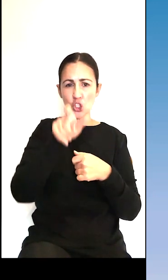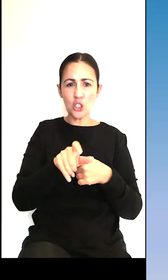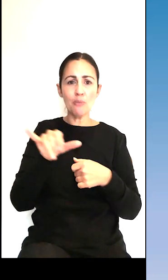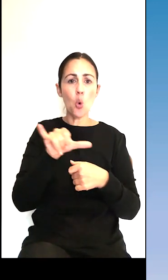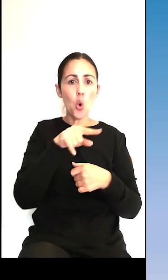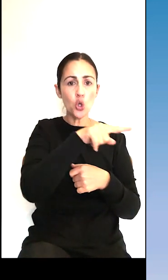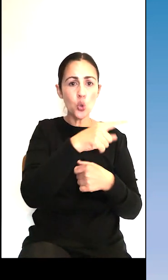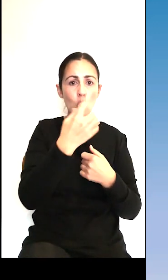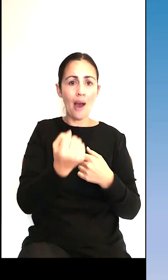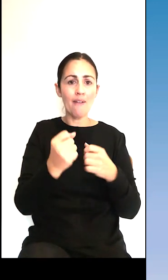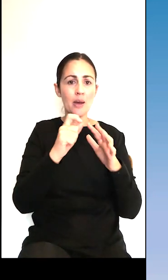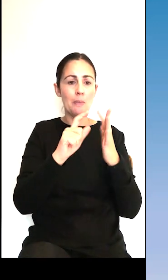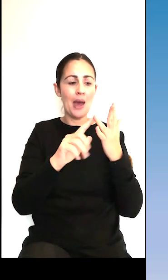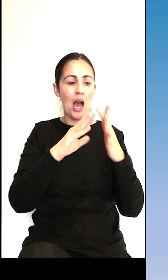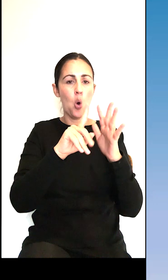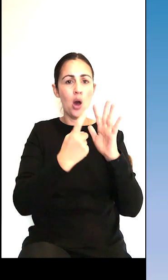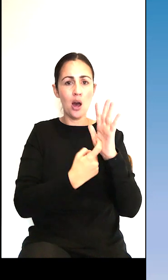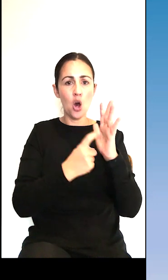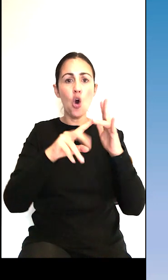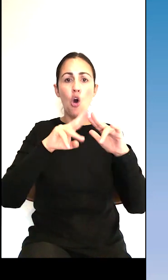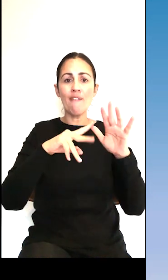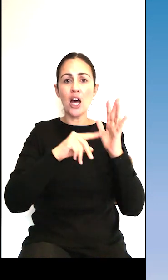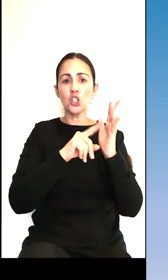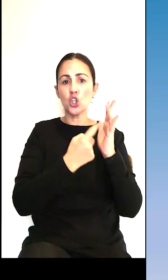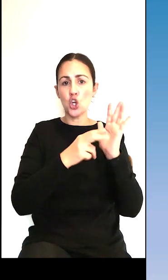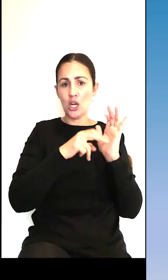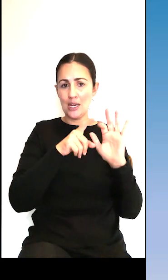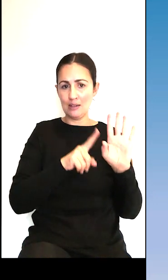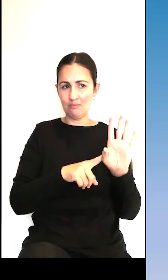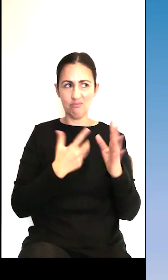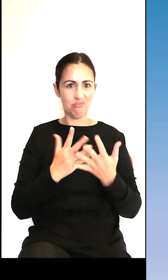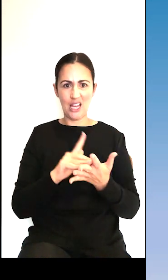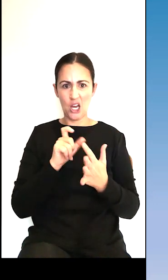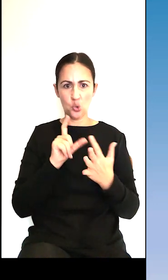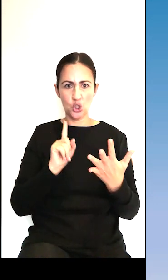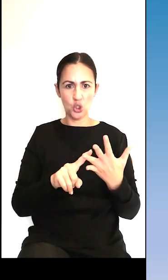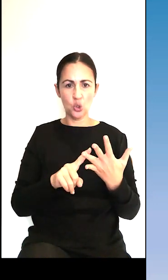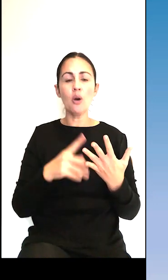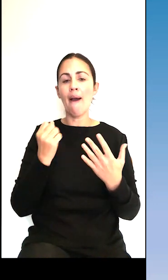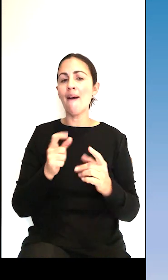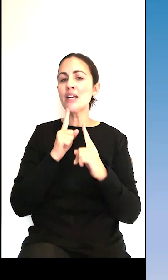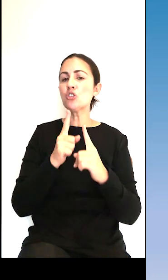You need to apply to be the authorised representative. In order to do that, we do have instructions on the slides.